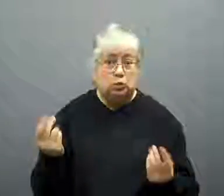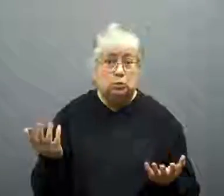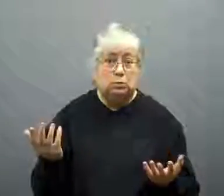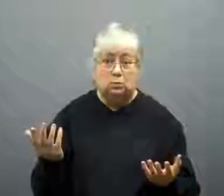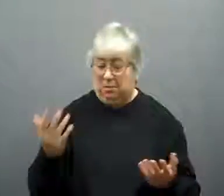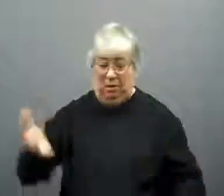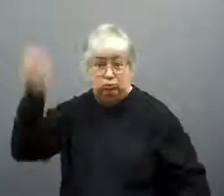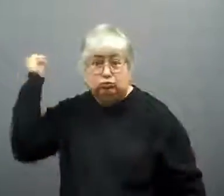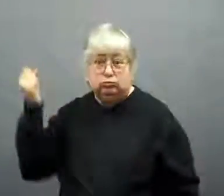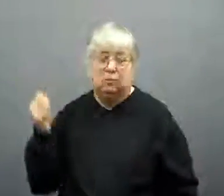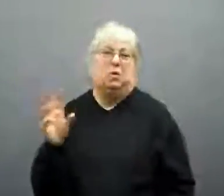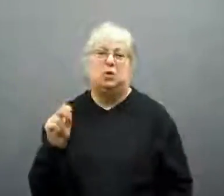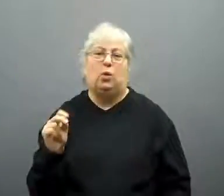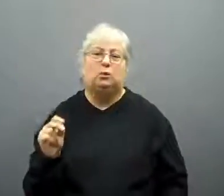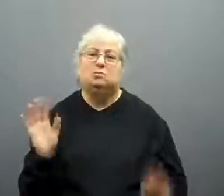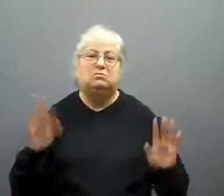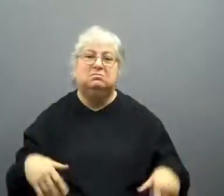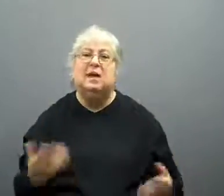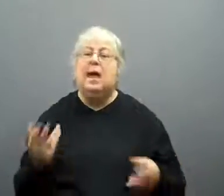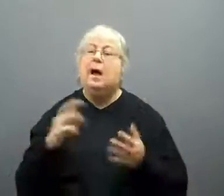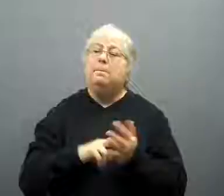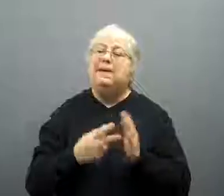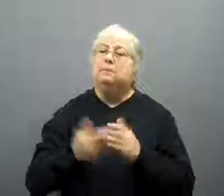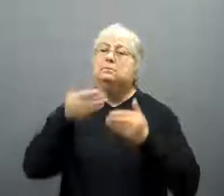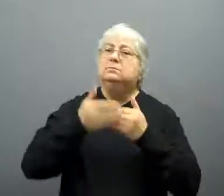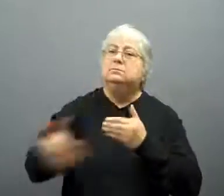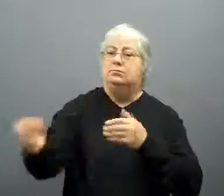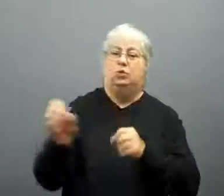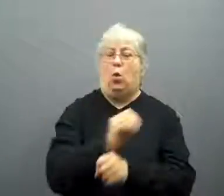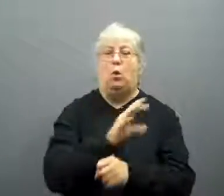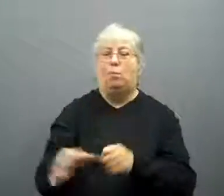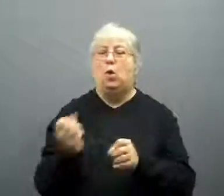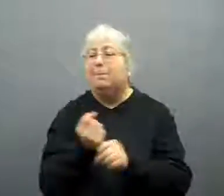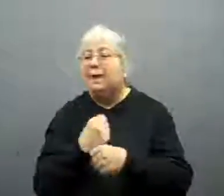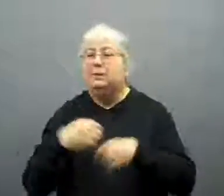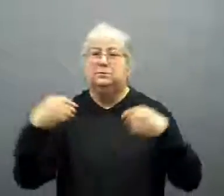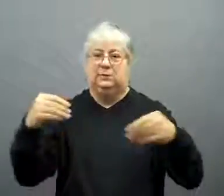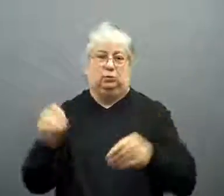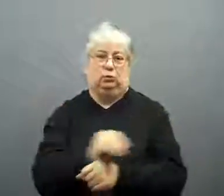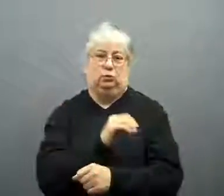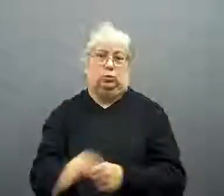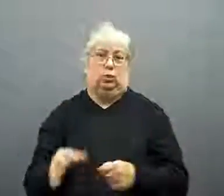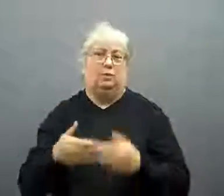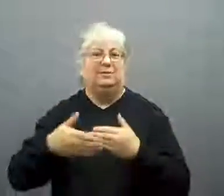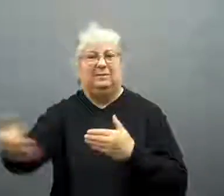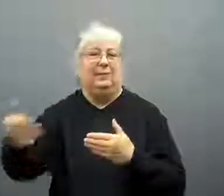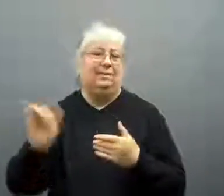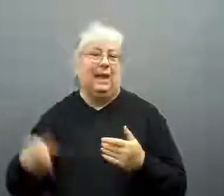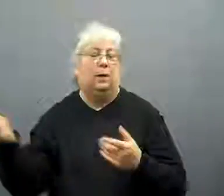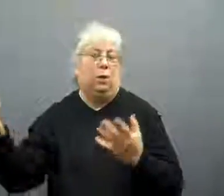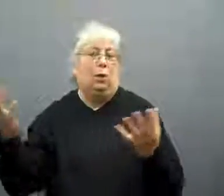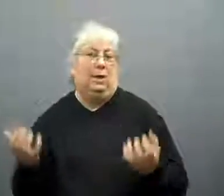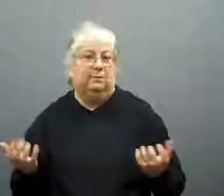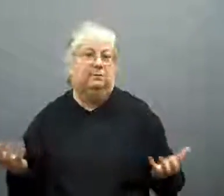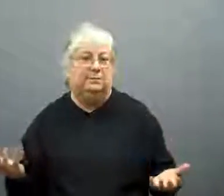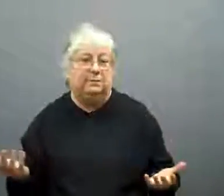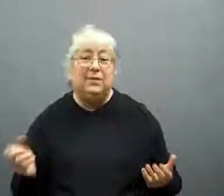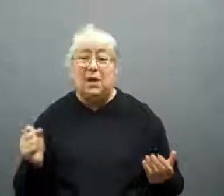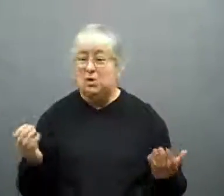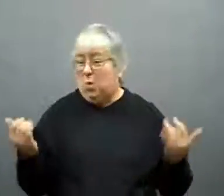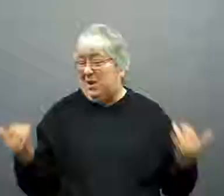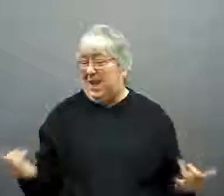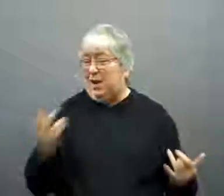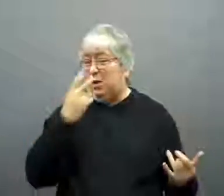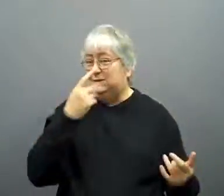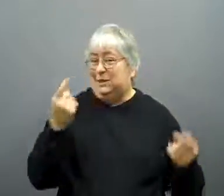They won't be taken away. Future manufacture and sales are what will be banned.